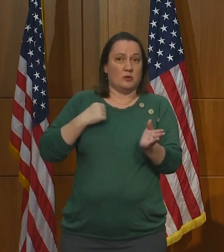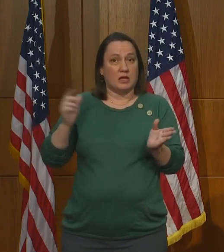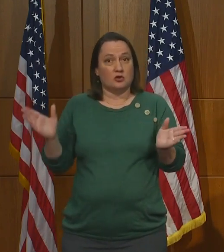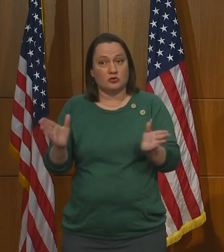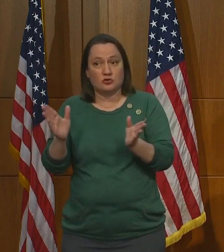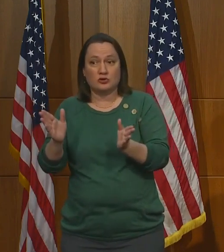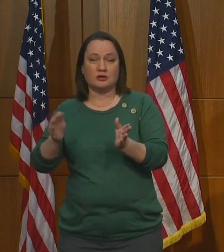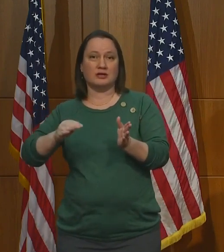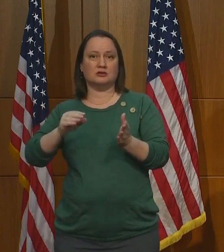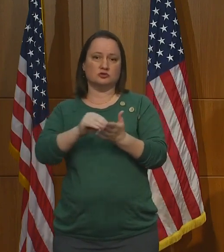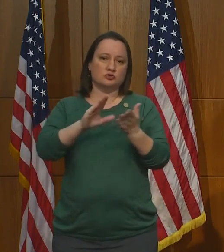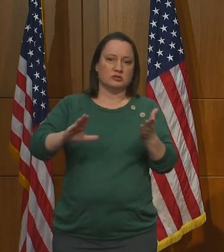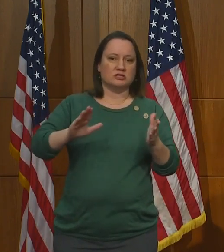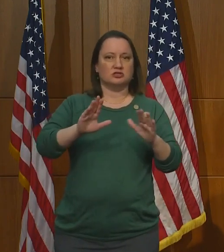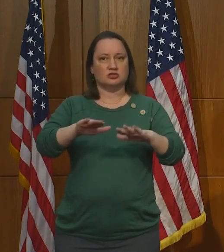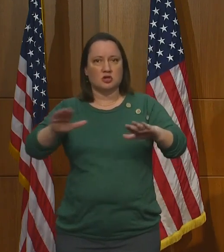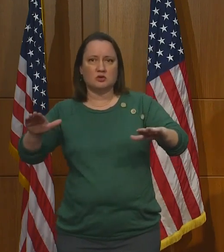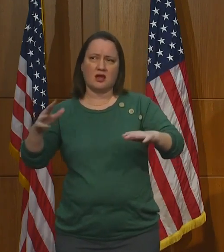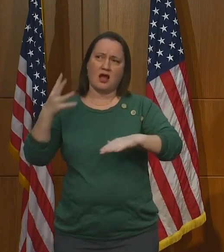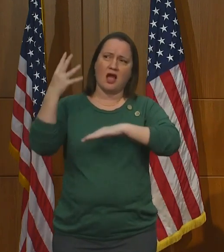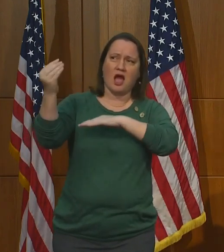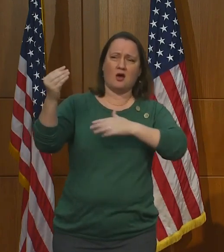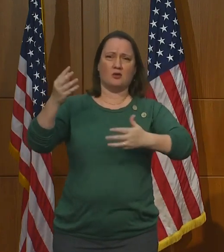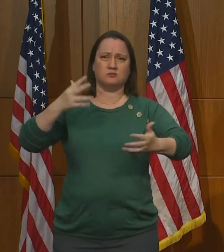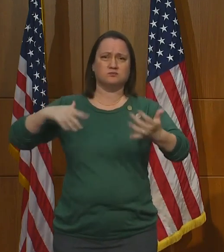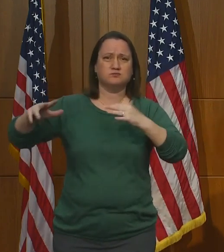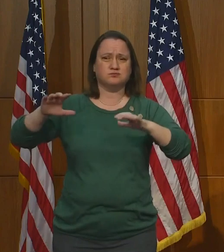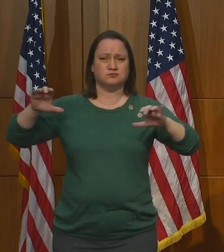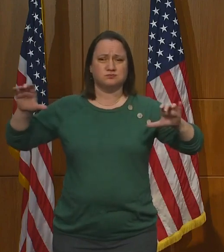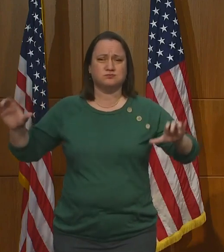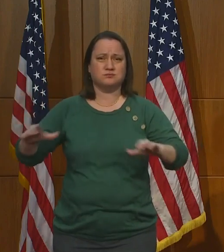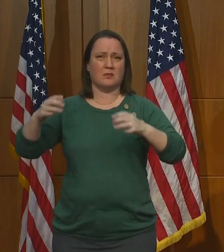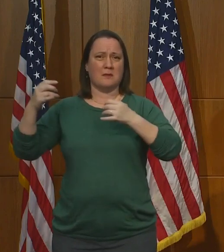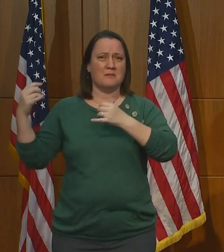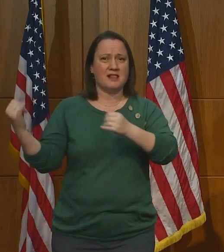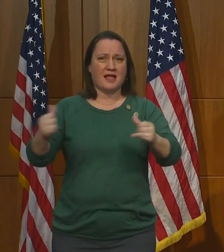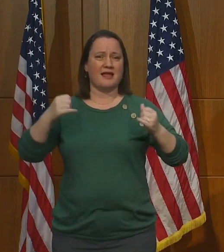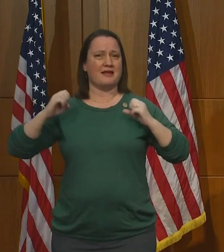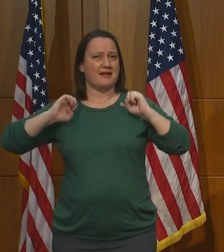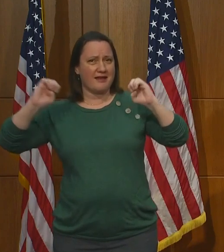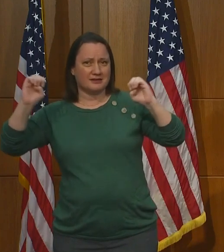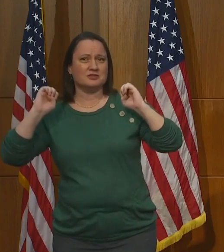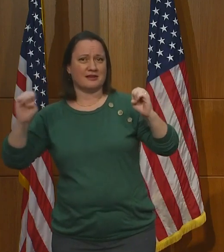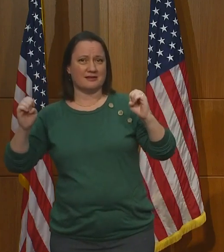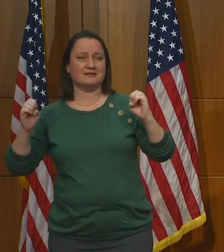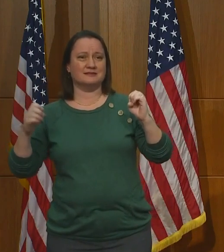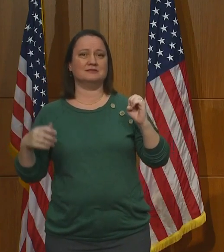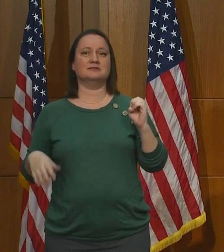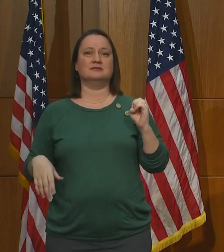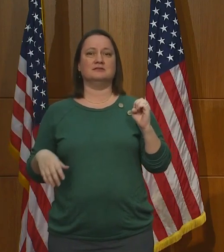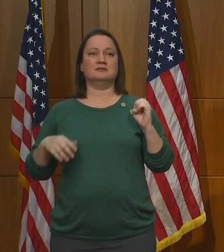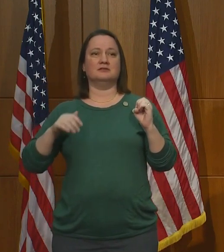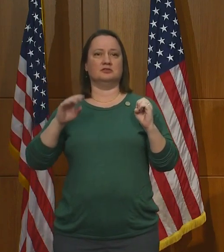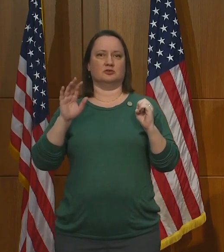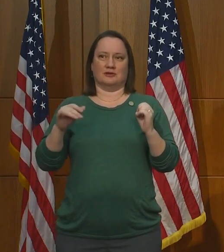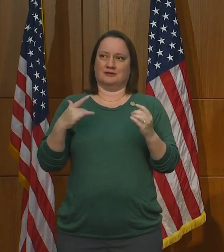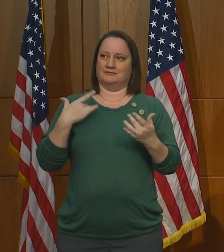ENCOURAGE AS FAST AS A PHYSICIAN I HAVE STUDENTS AND CHILDREN TO BE AFTER ACTIVE AND